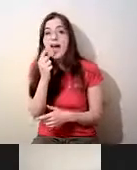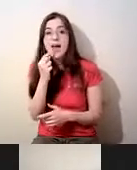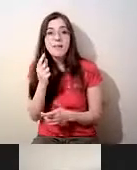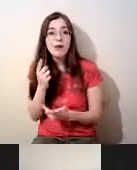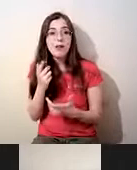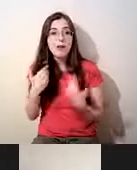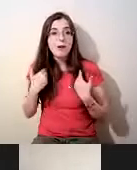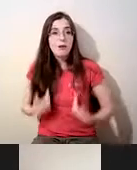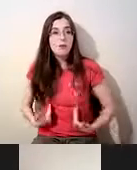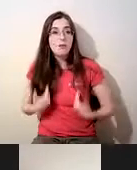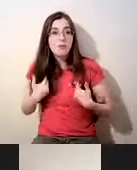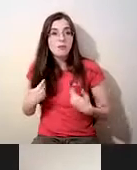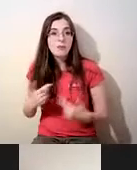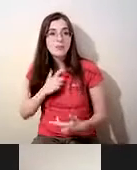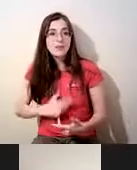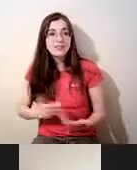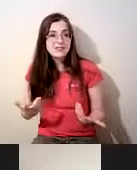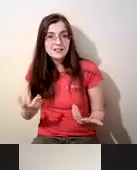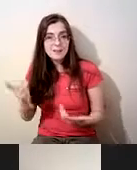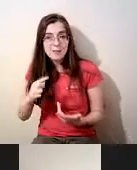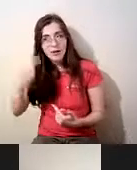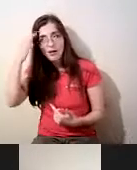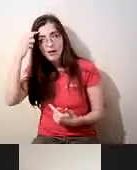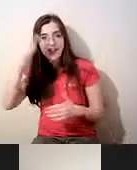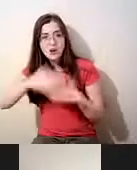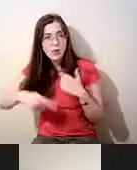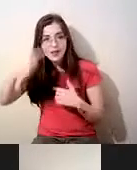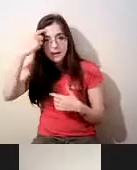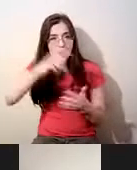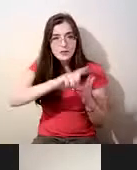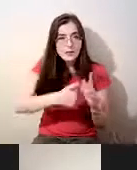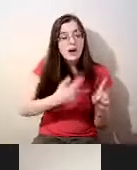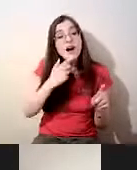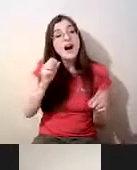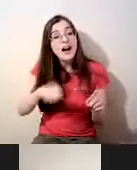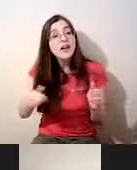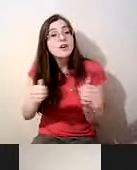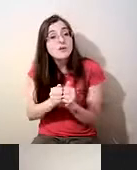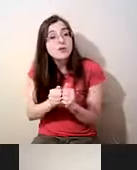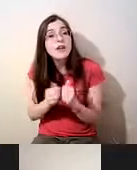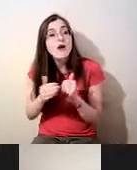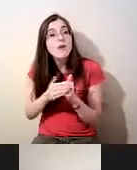how does this new i mean i do aware that there are more sanitary products that are more you